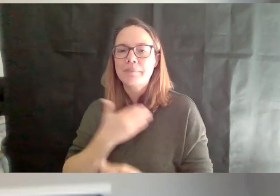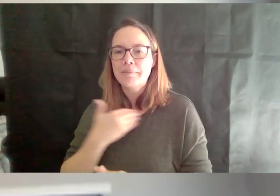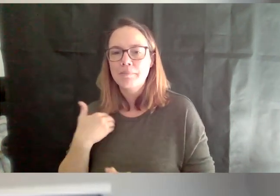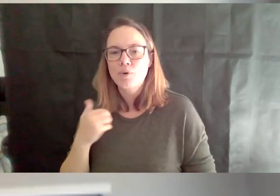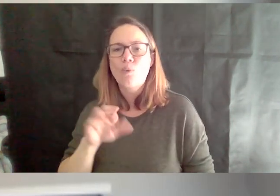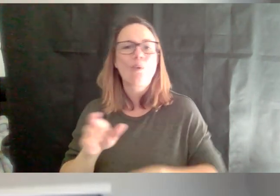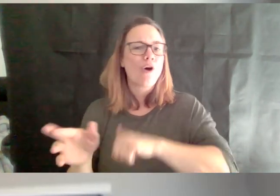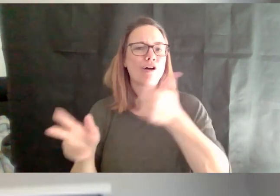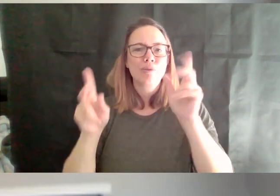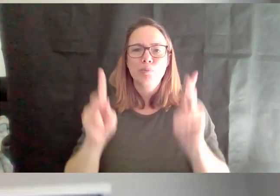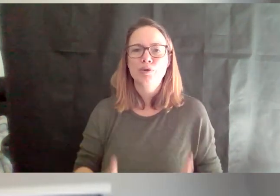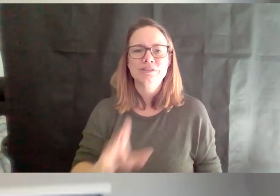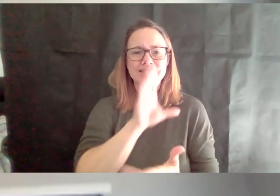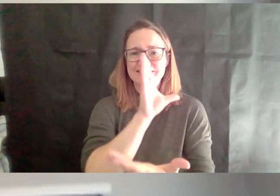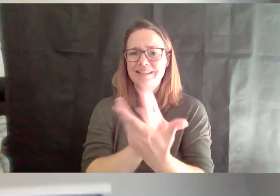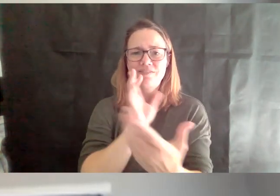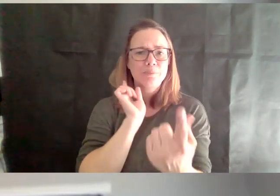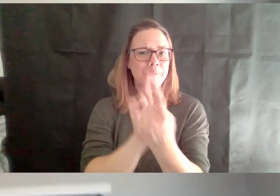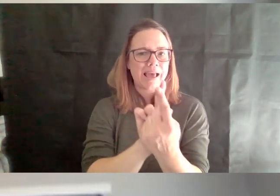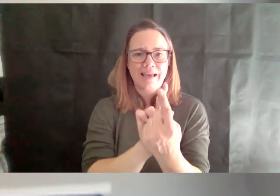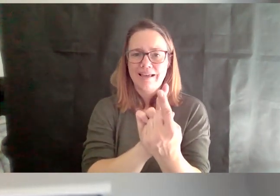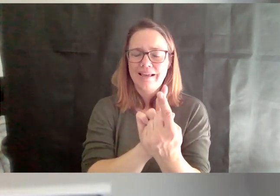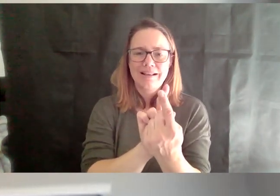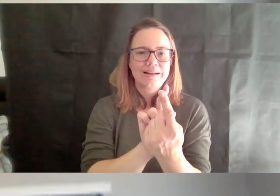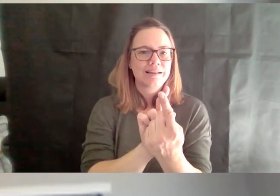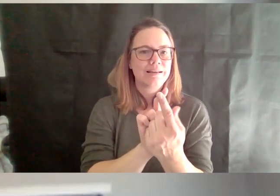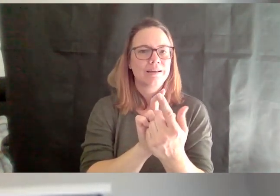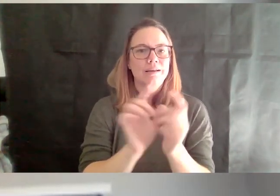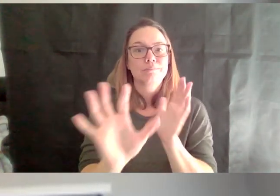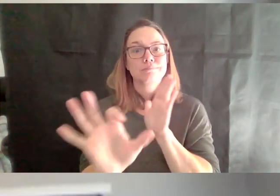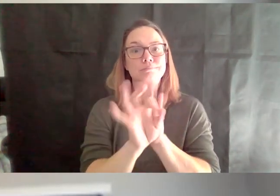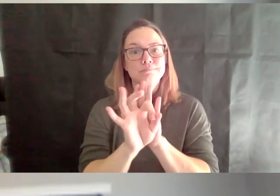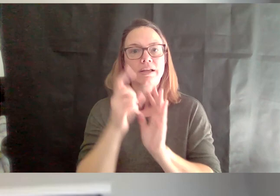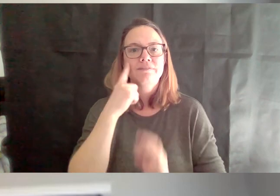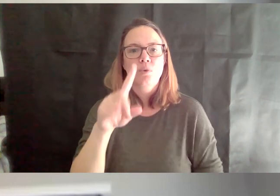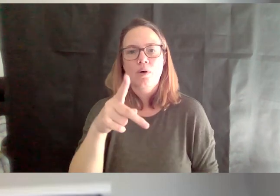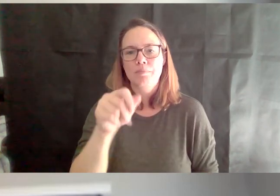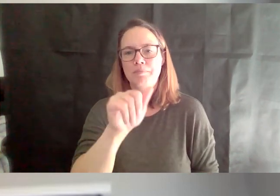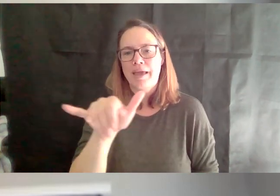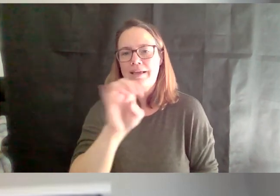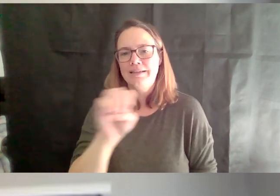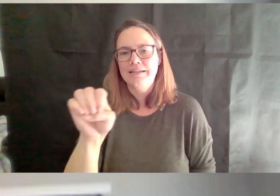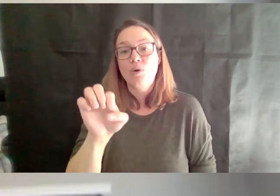met before was appointed to be their payee, or they just had to do it on their own.